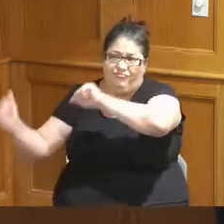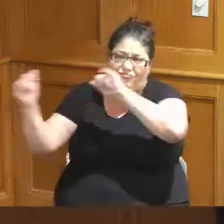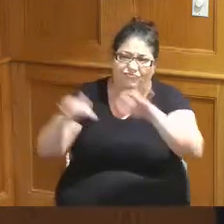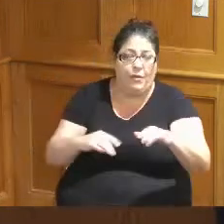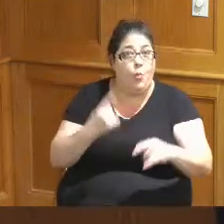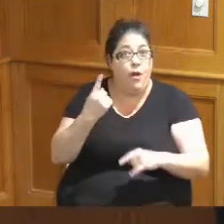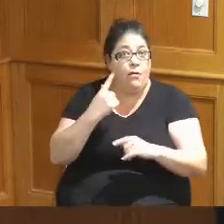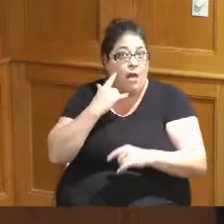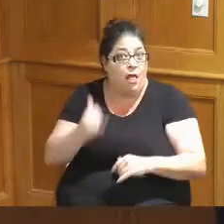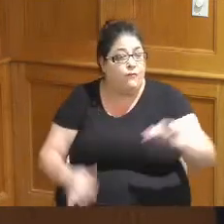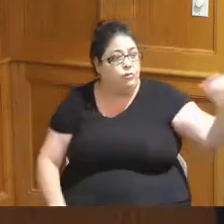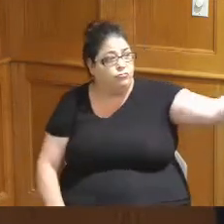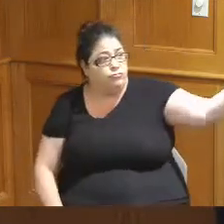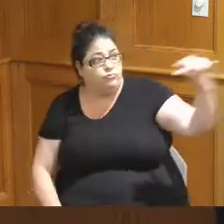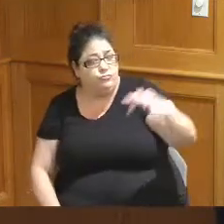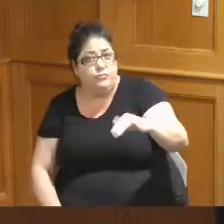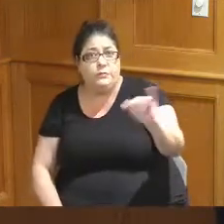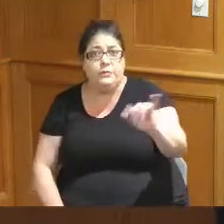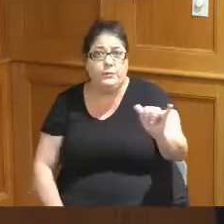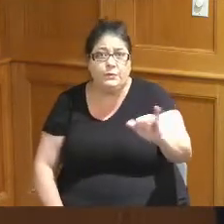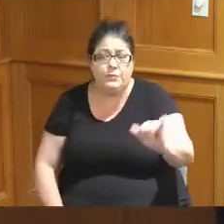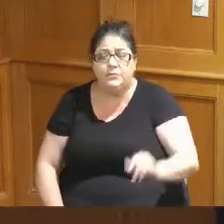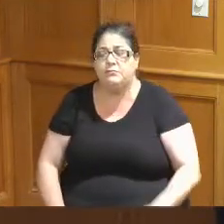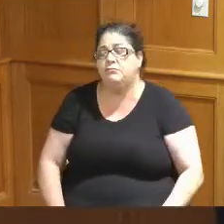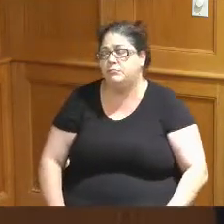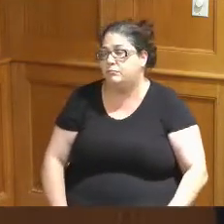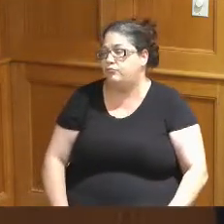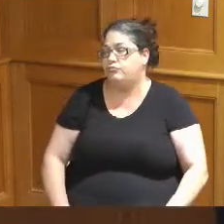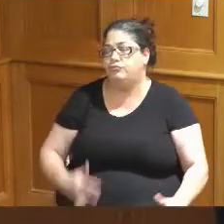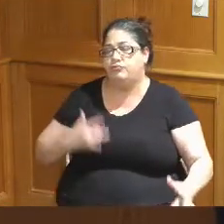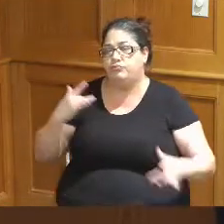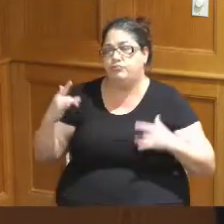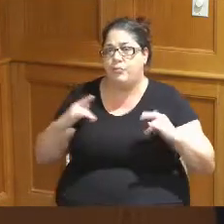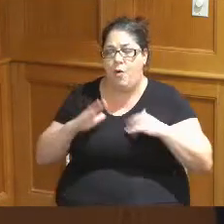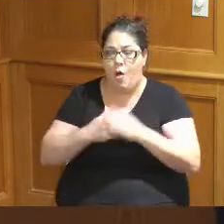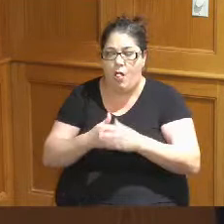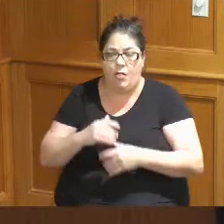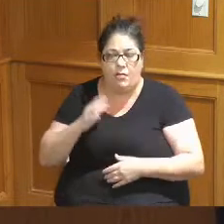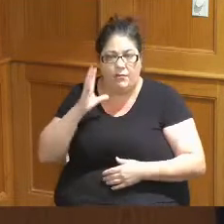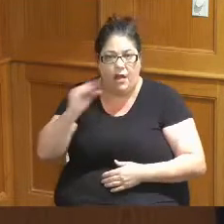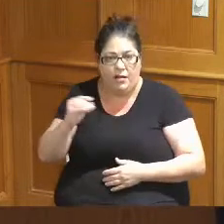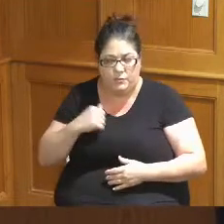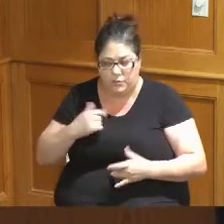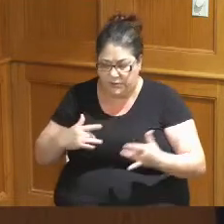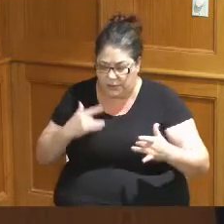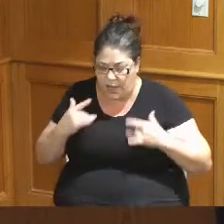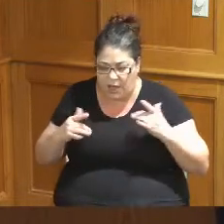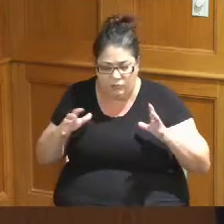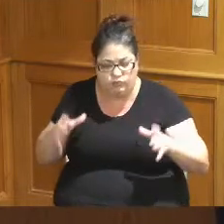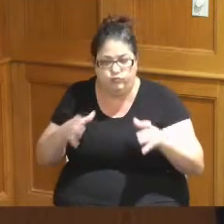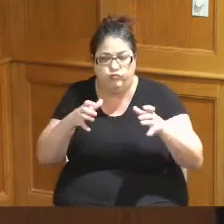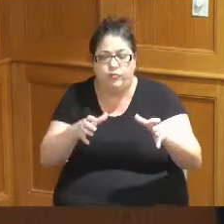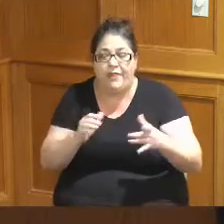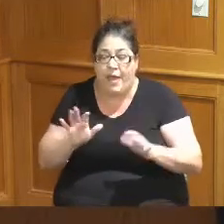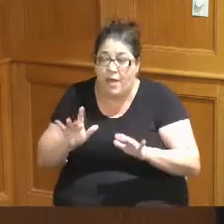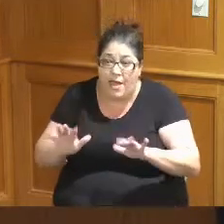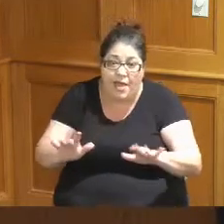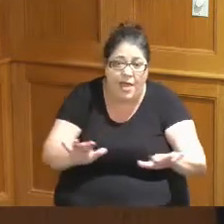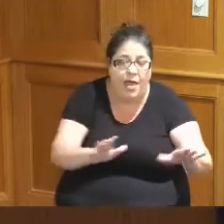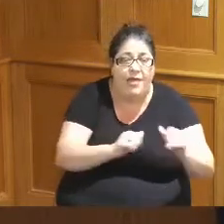and they were very very very excited so I was excited as they were putting together they're